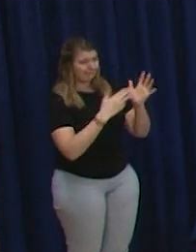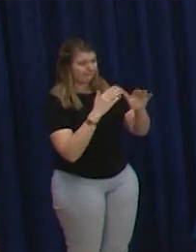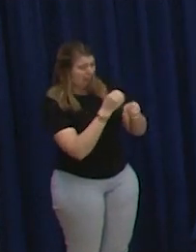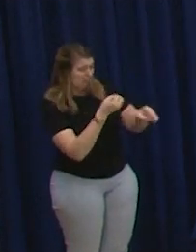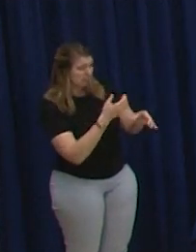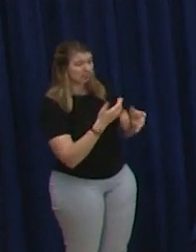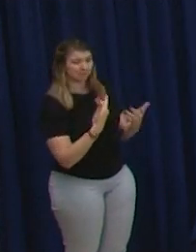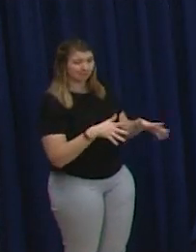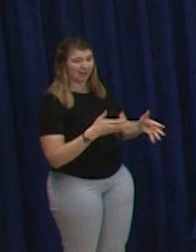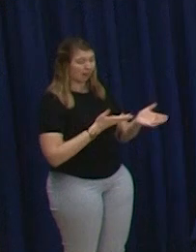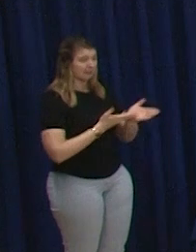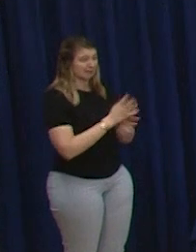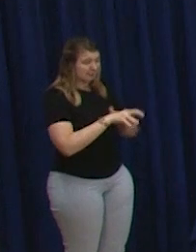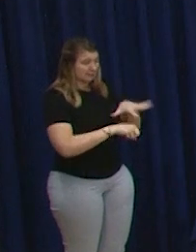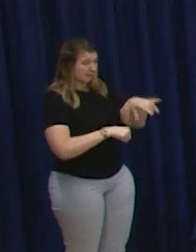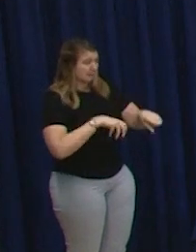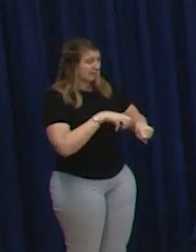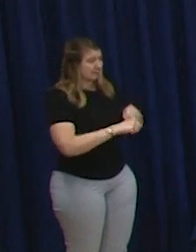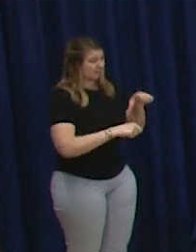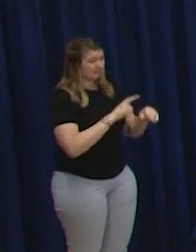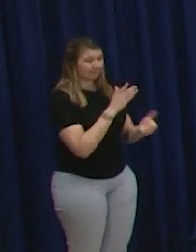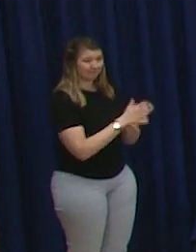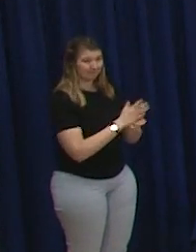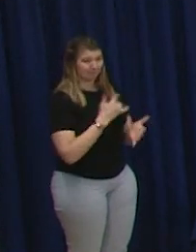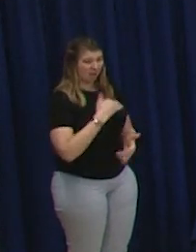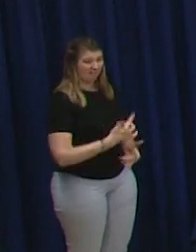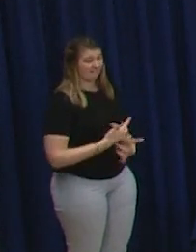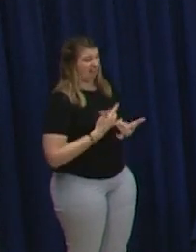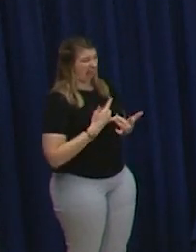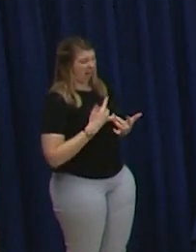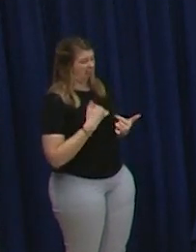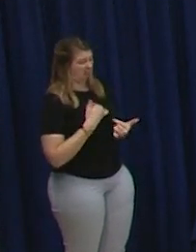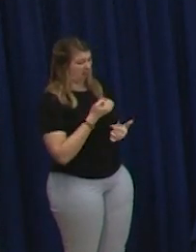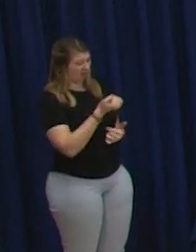and so I just kind of thought I was a bit stupid, and you know that quirky wasn't a good thing,